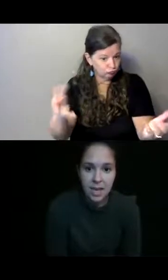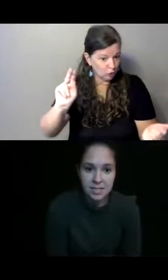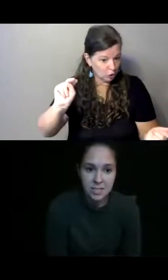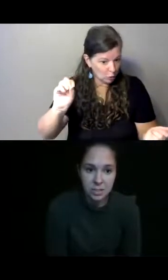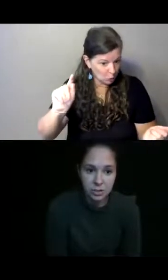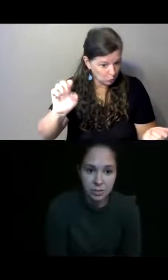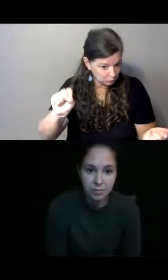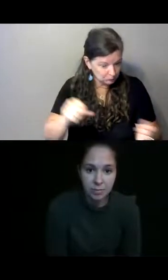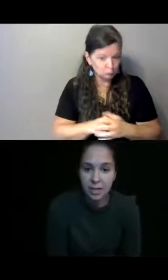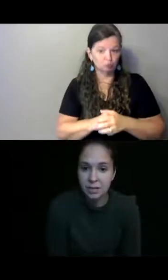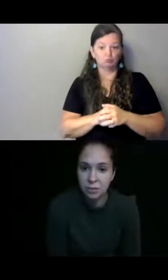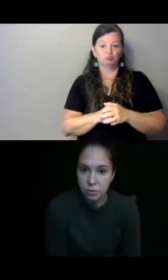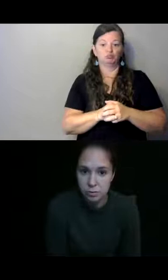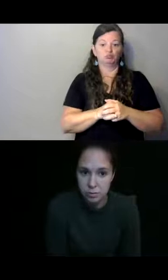As a teacher, I give notes.